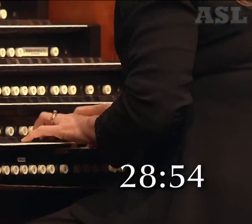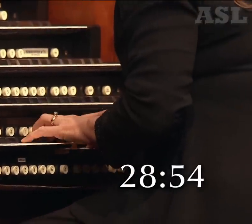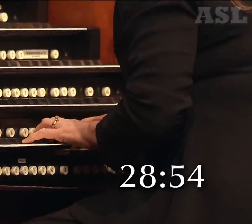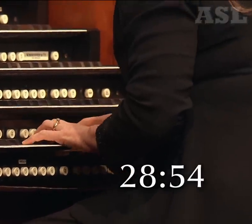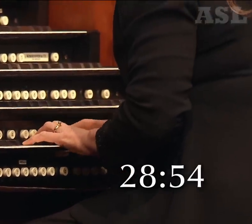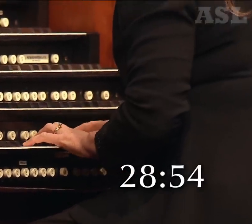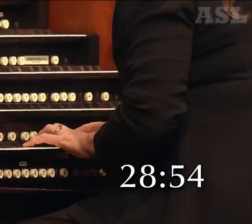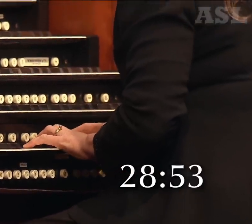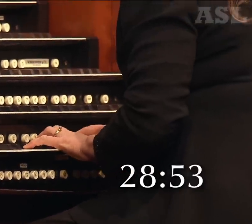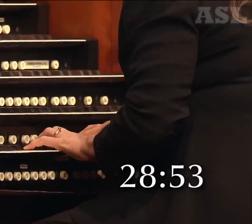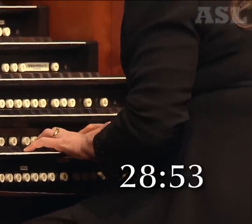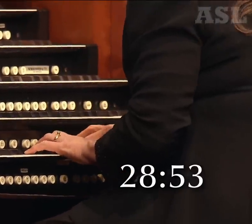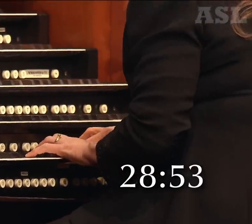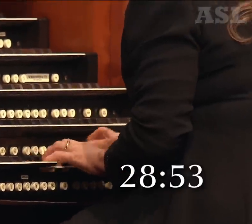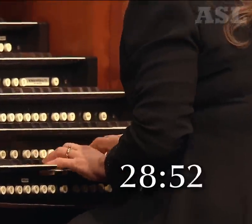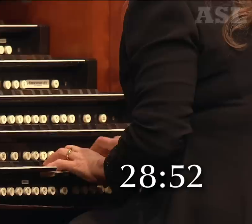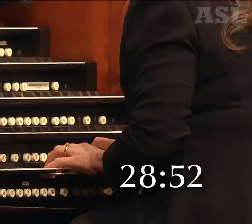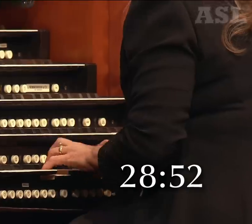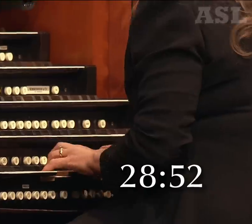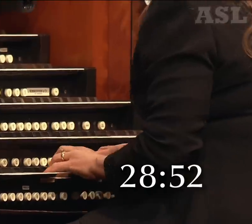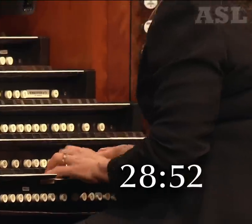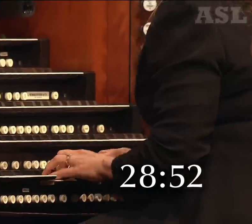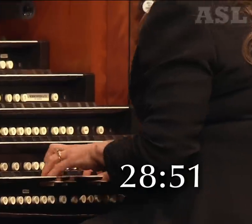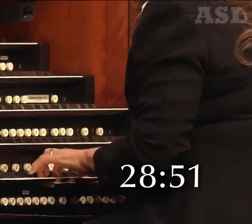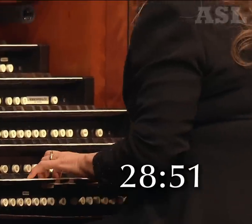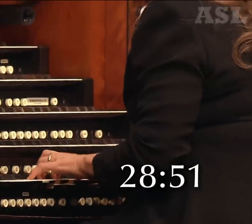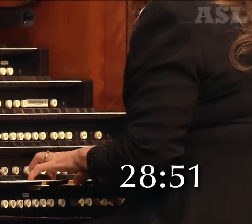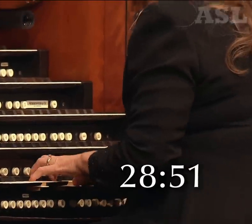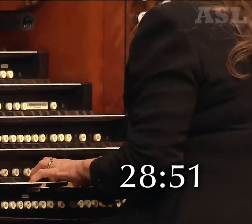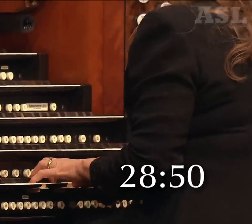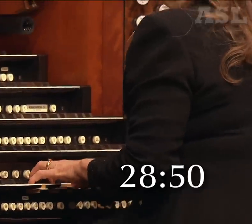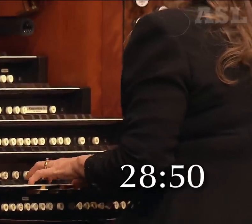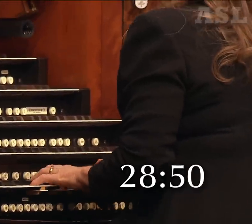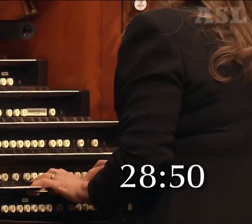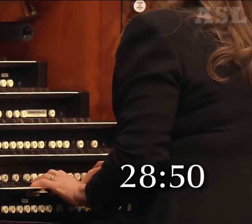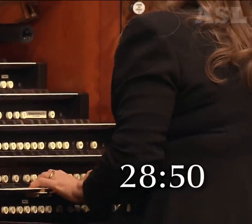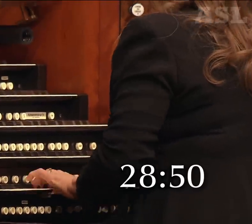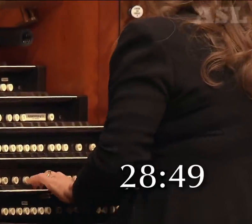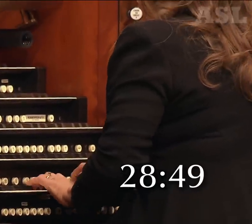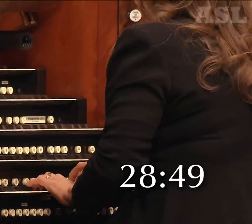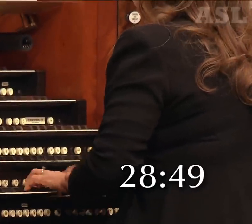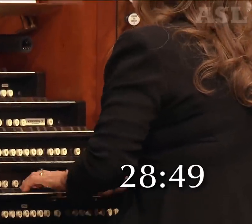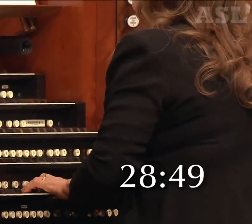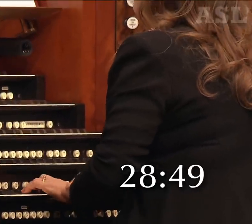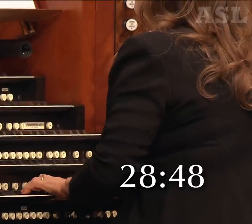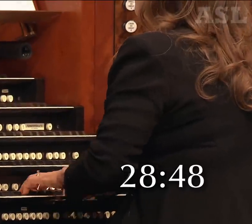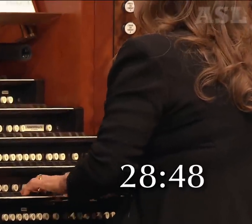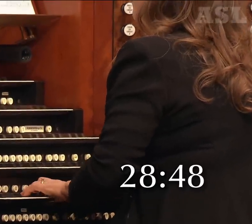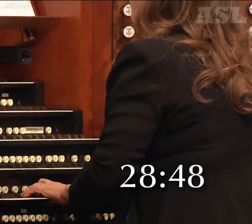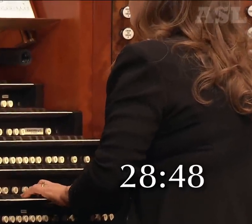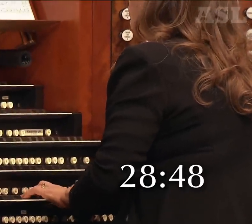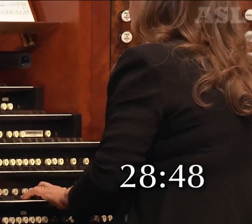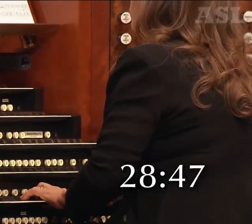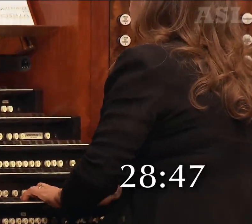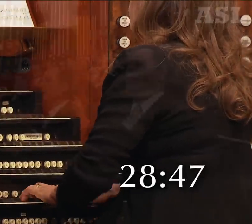THIS IS THE ENGLISH CLOSED CAPTION CHANNEL OF THE CHURCH OF JESUS CHRIST OF LATTER-DAY SAINTS.